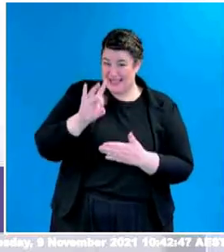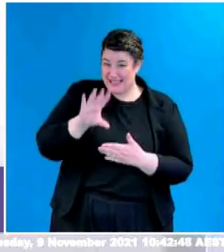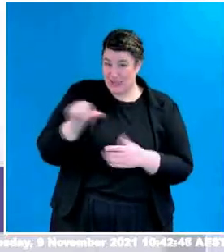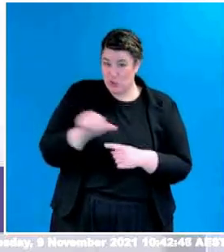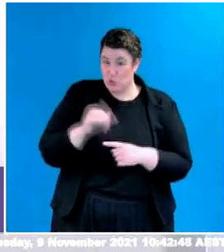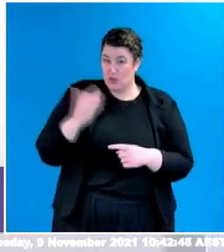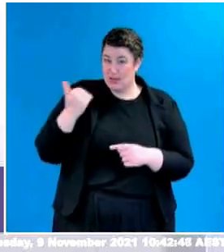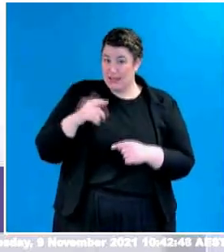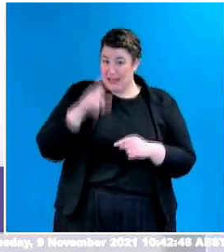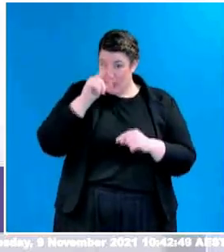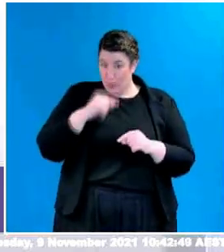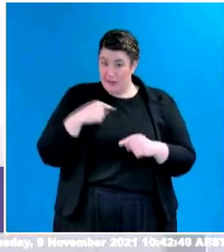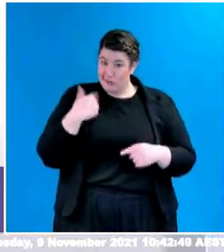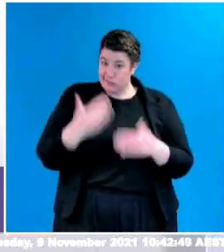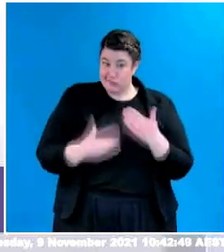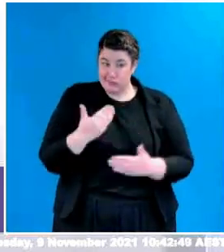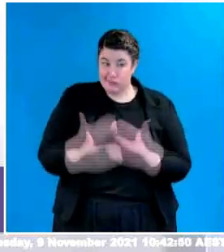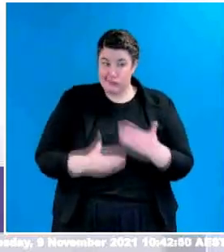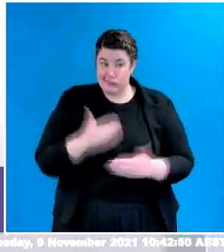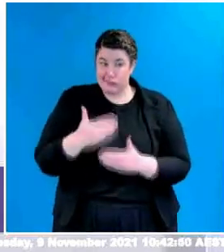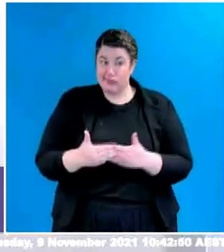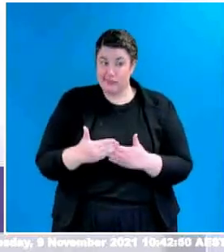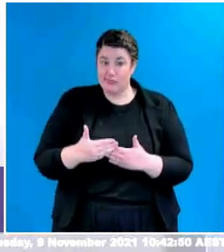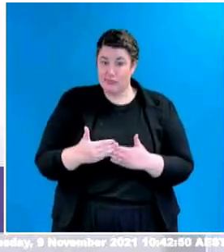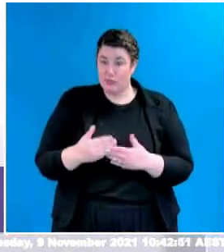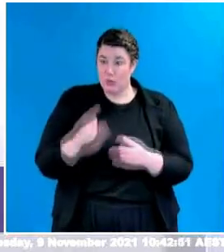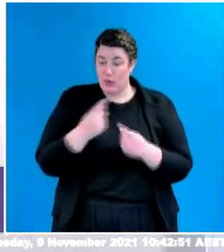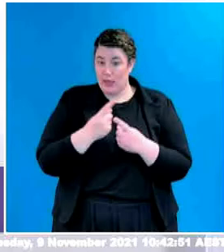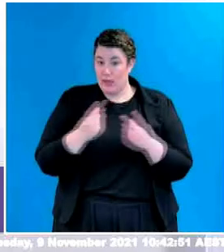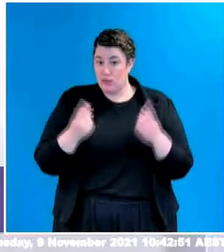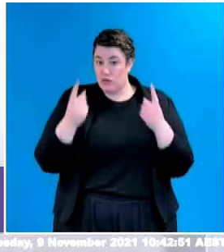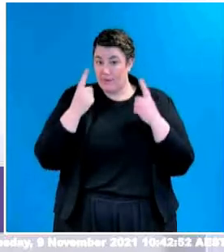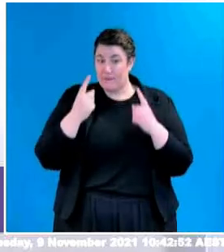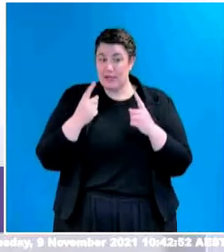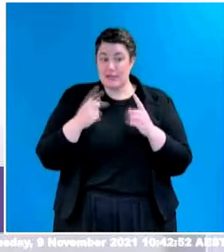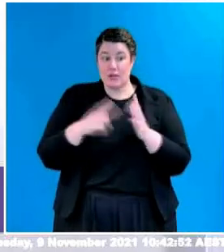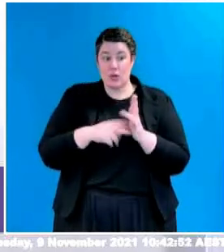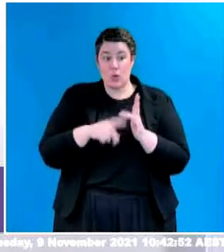Can we press on with Professor Nolan before having a break?